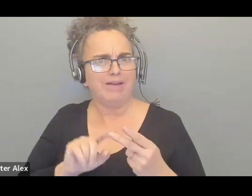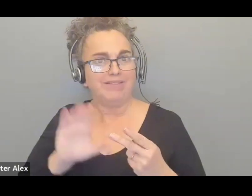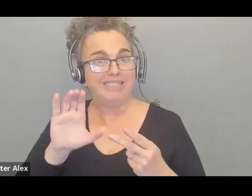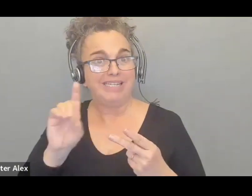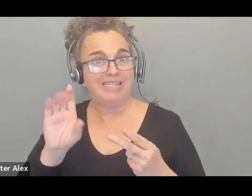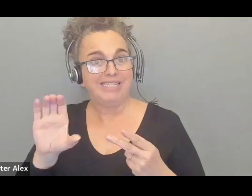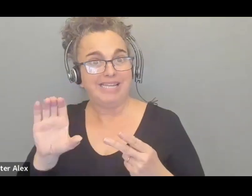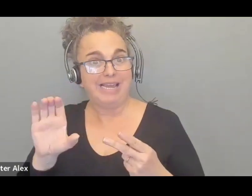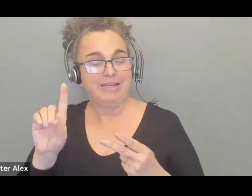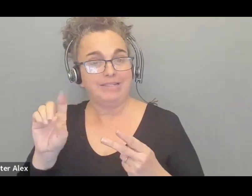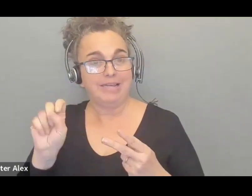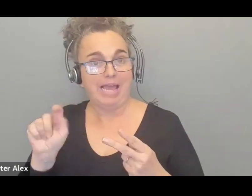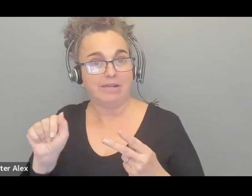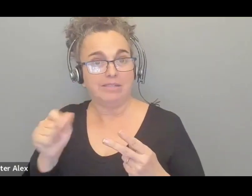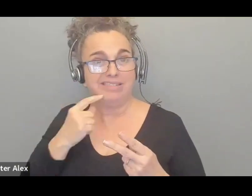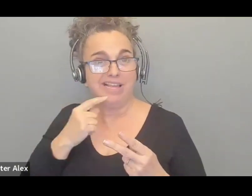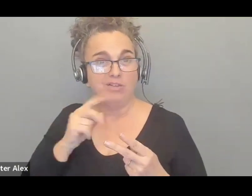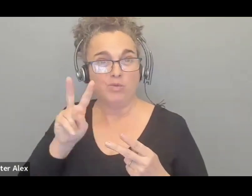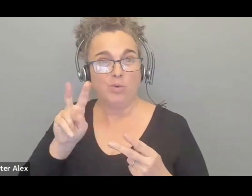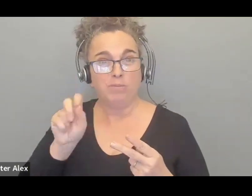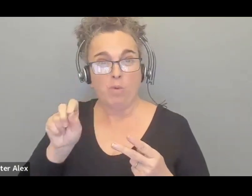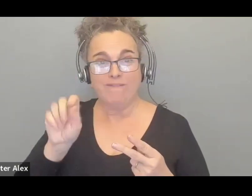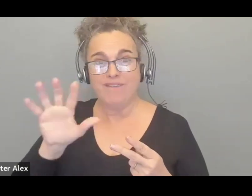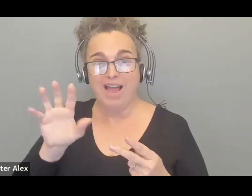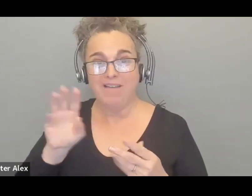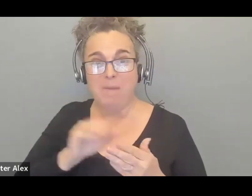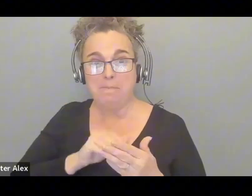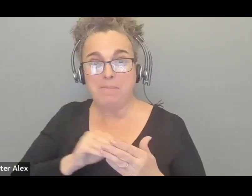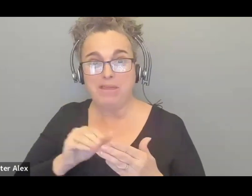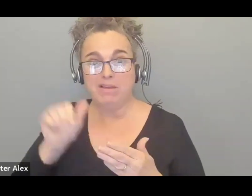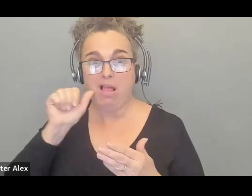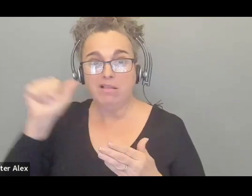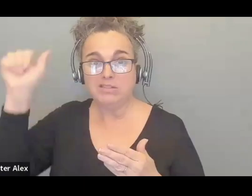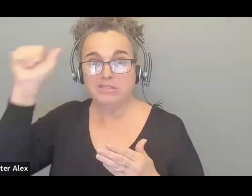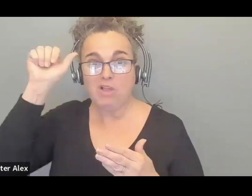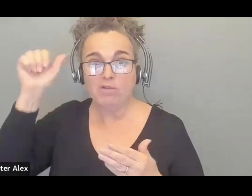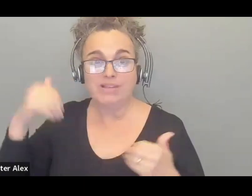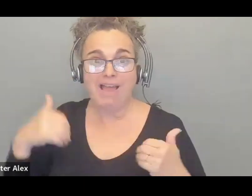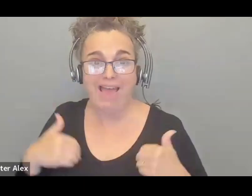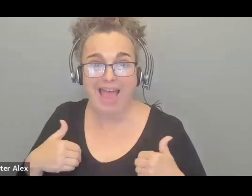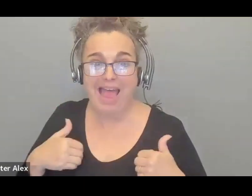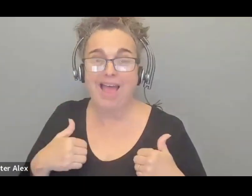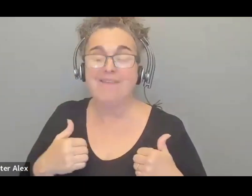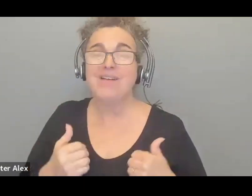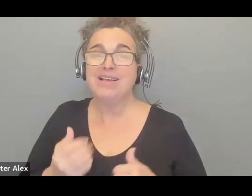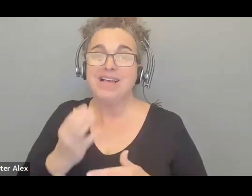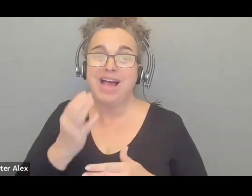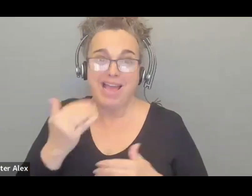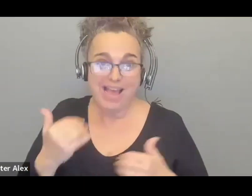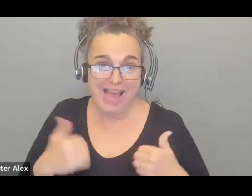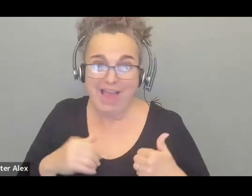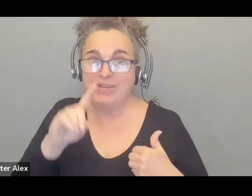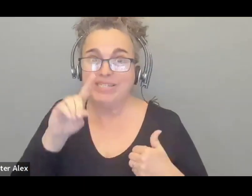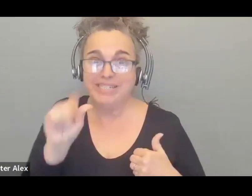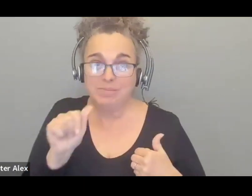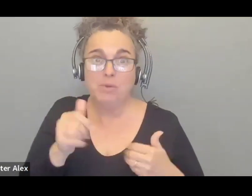that says 2.5 million adults have some sort of disability here in Michigan.